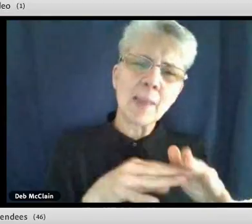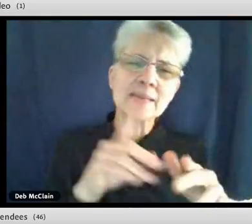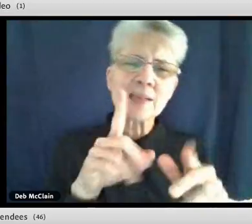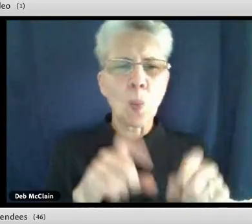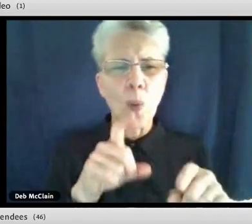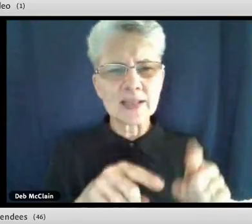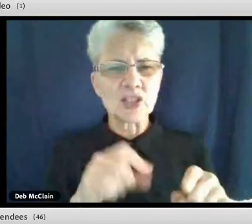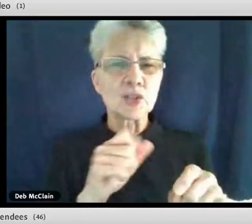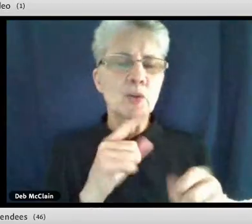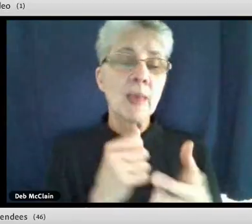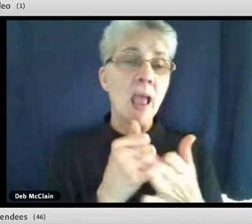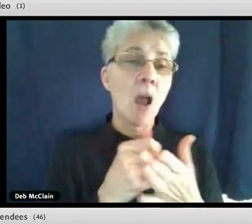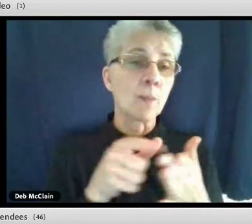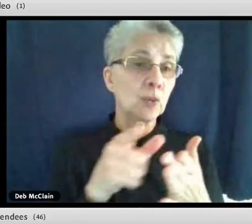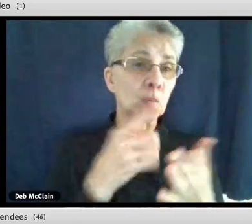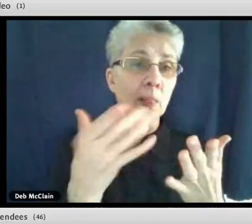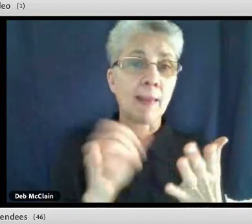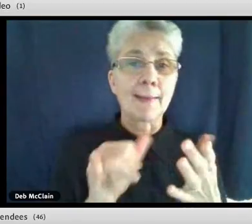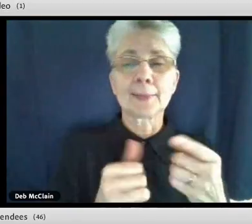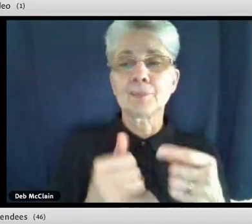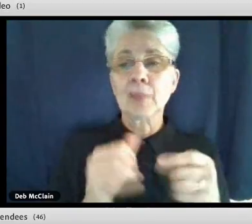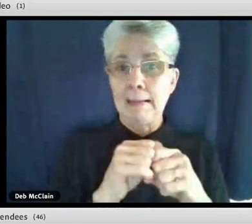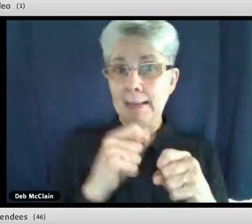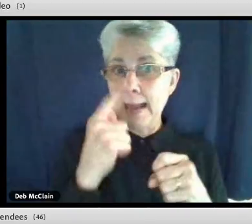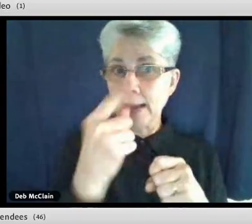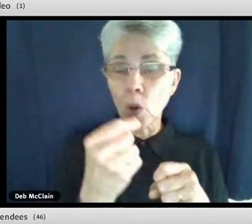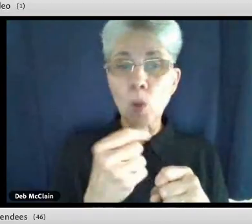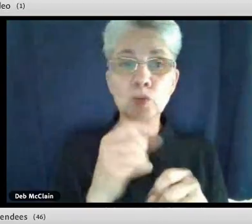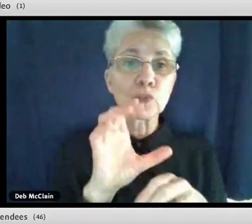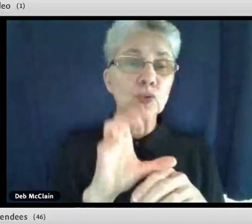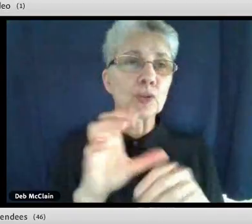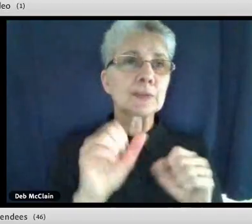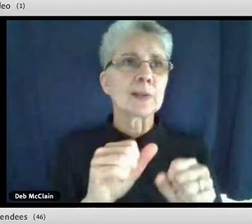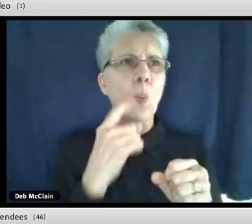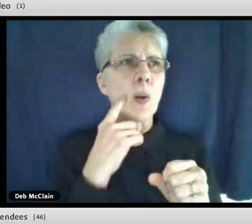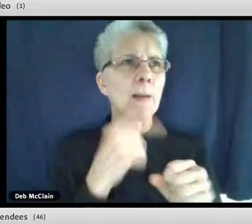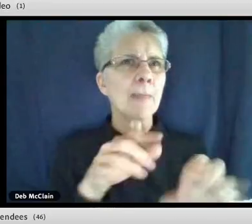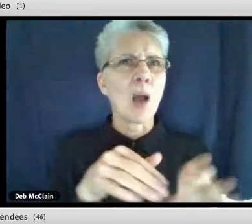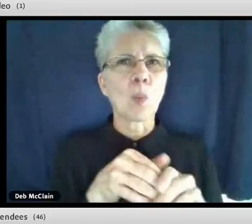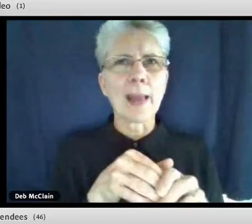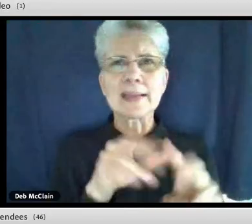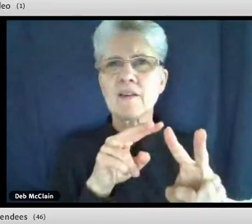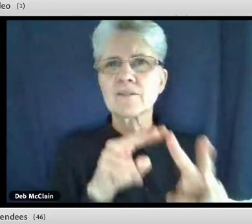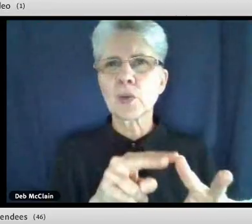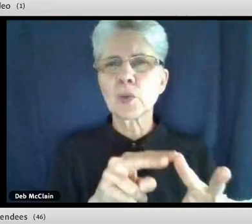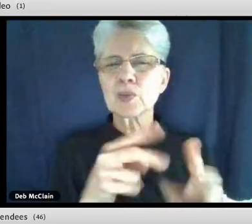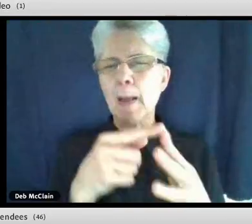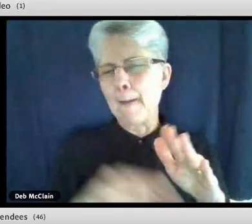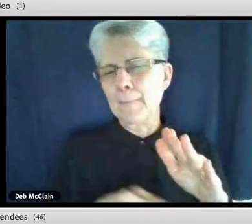that might be helpful for you, like can I go to church? What about weddings and funerals? You know, just some basic questions